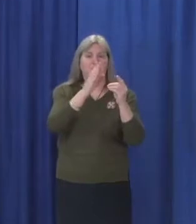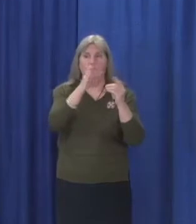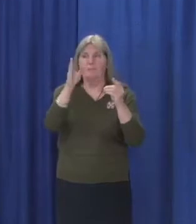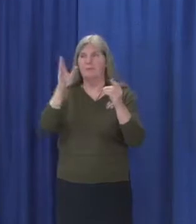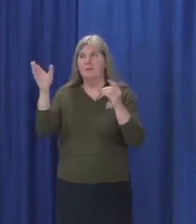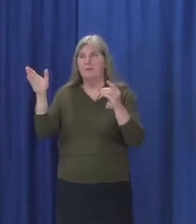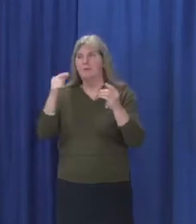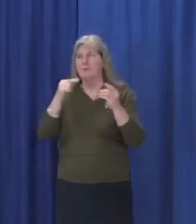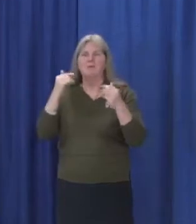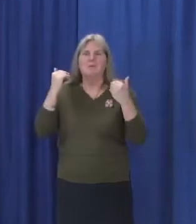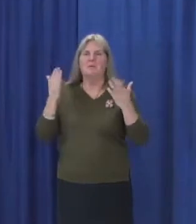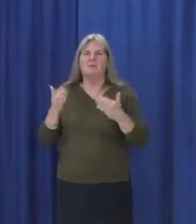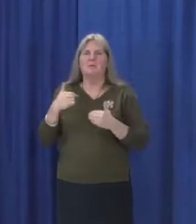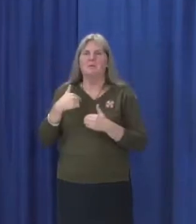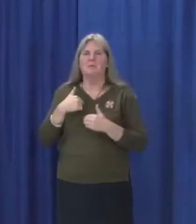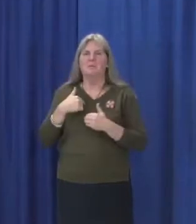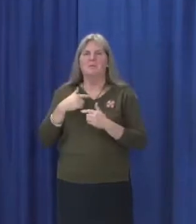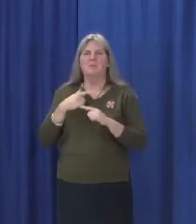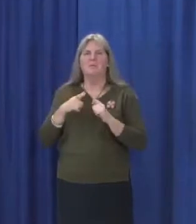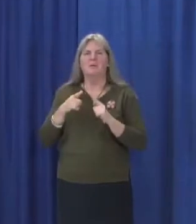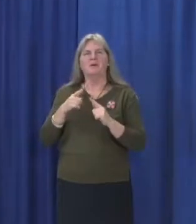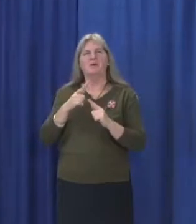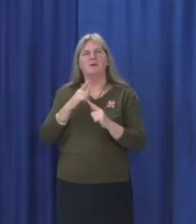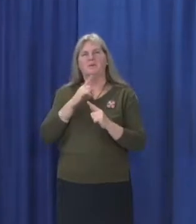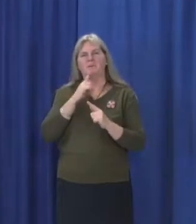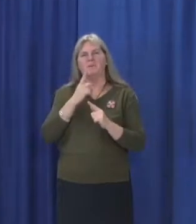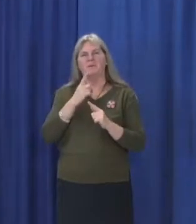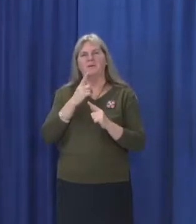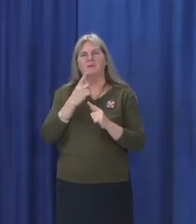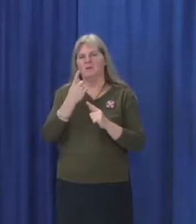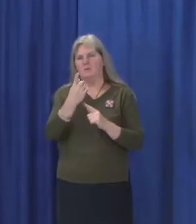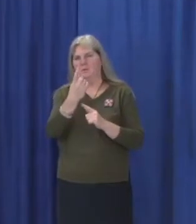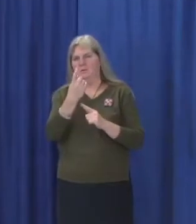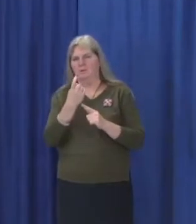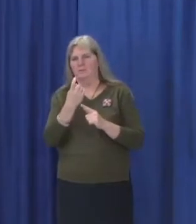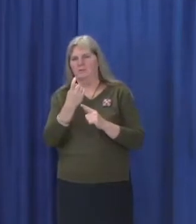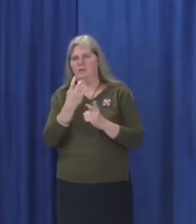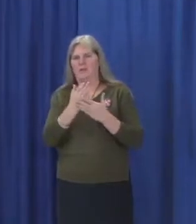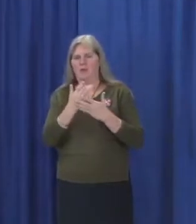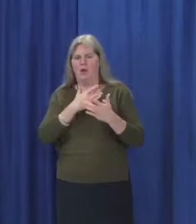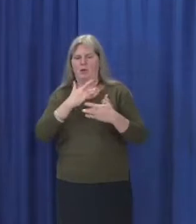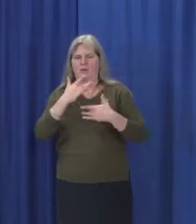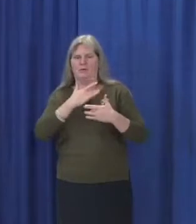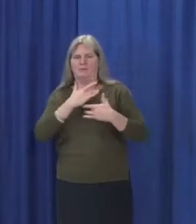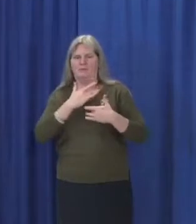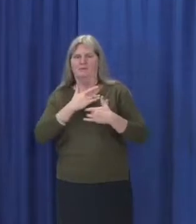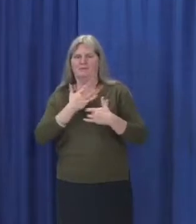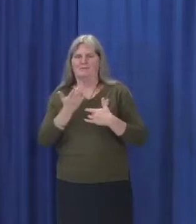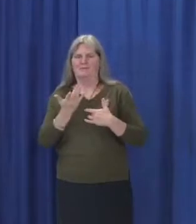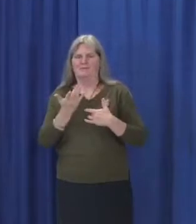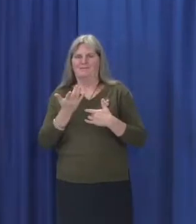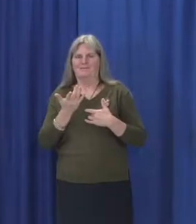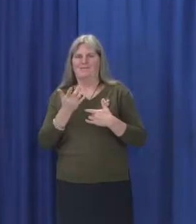sectors of the government but the question is about concern about staff shortages and my